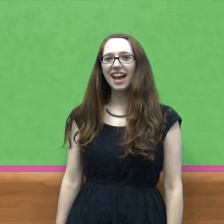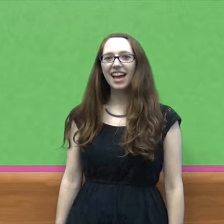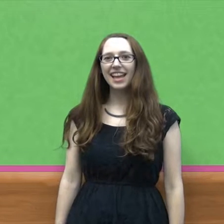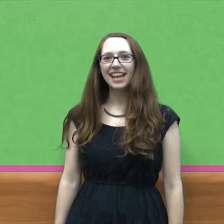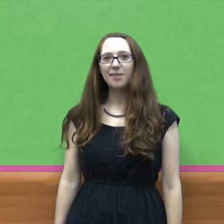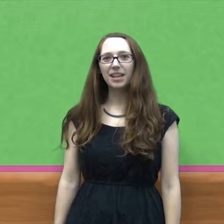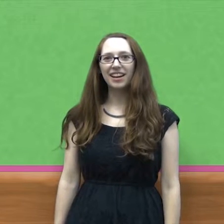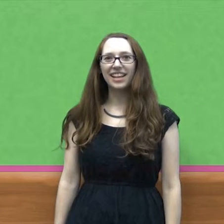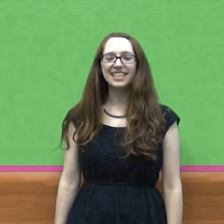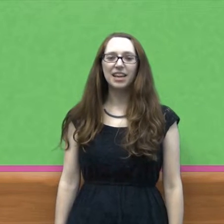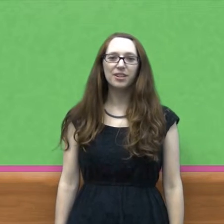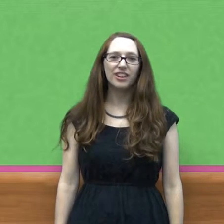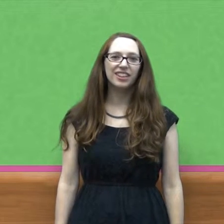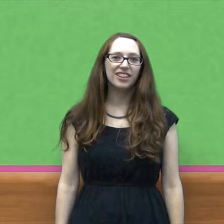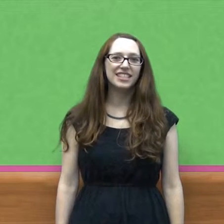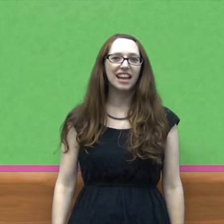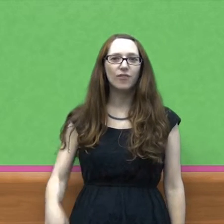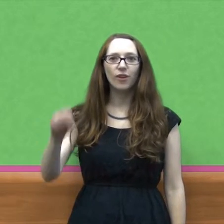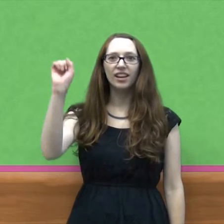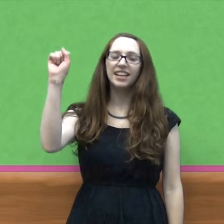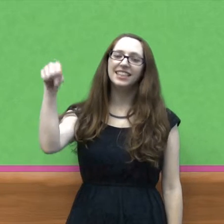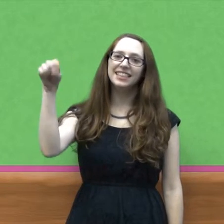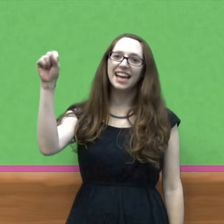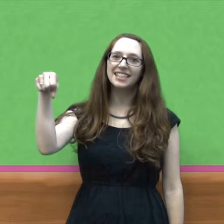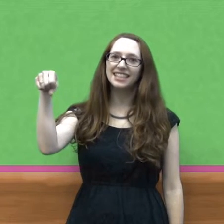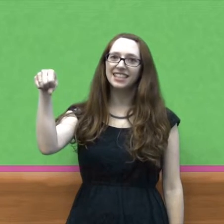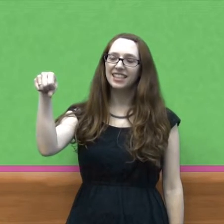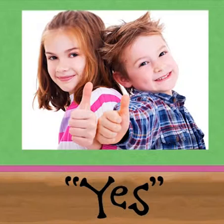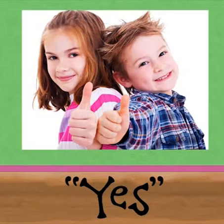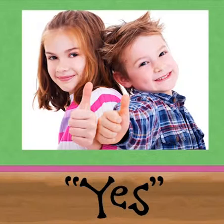Hi, I'm Lara, and today we are going to learn the sign for yes.